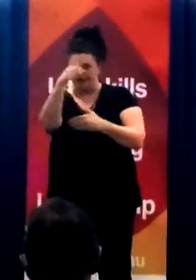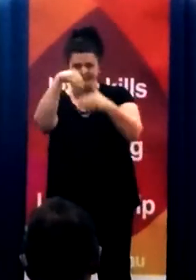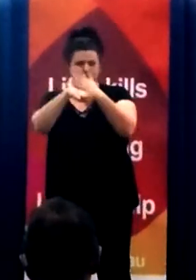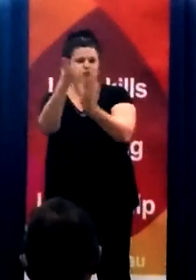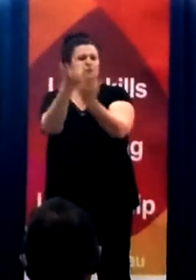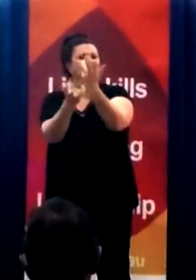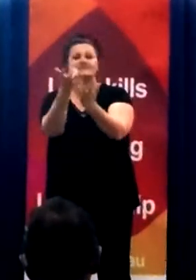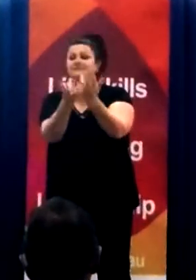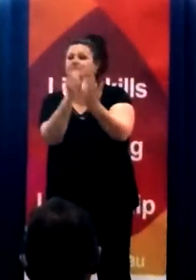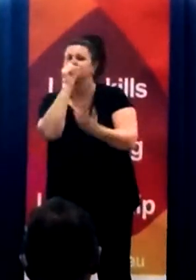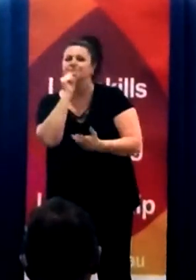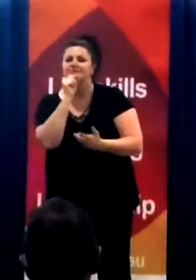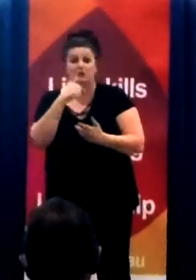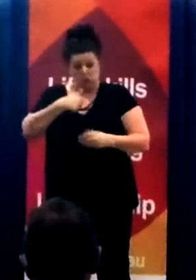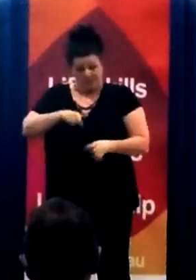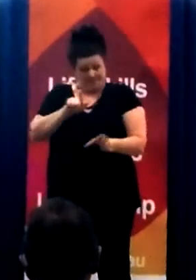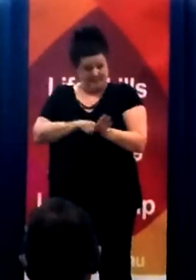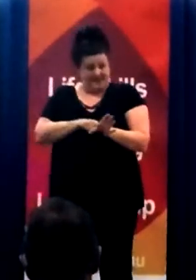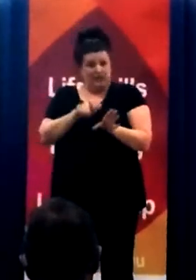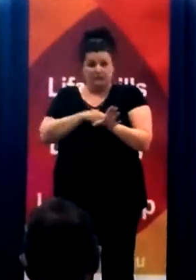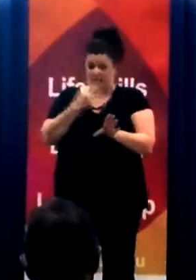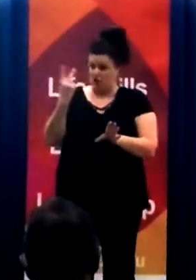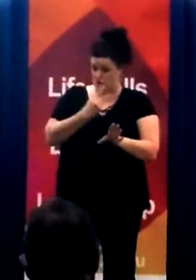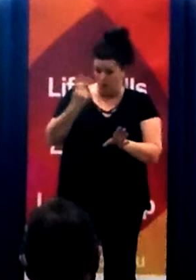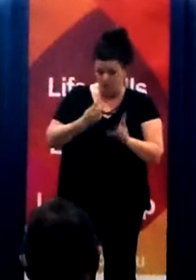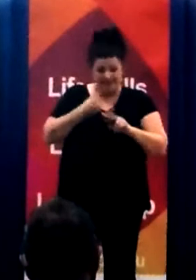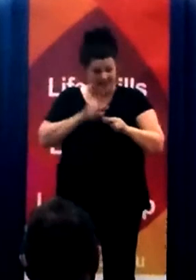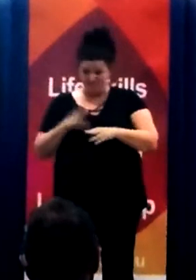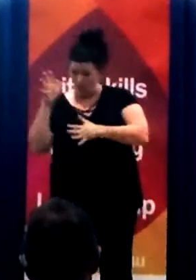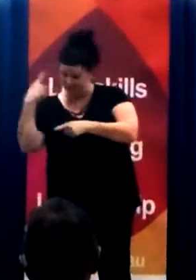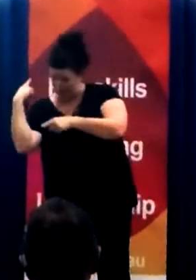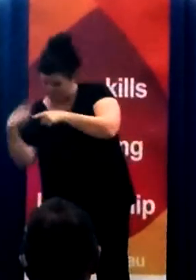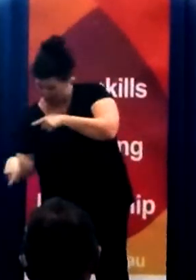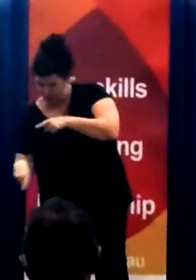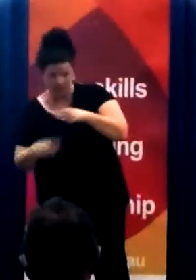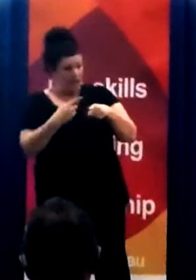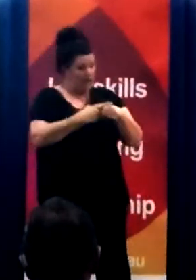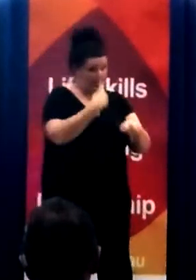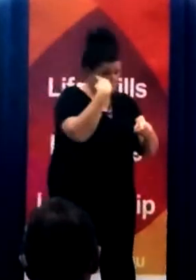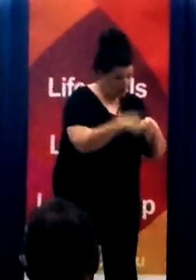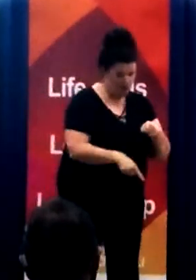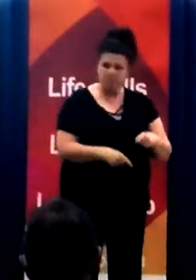So this year we have Year 12s that are doing Auslan. If they pass Auslan and pass English, they can go to university.